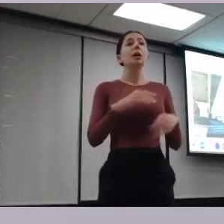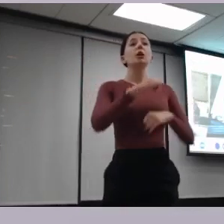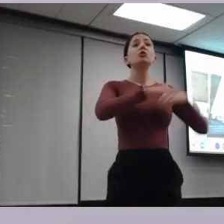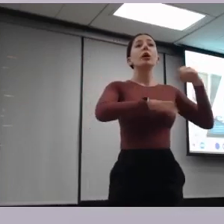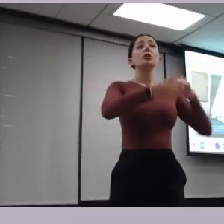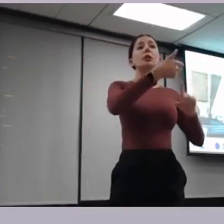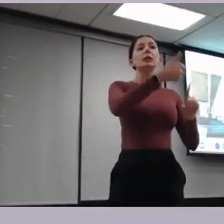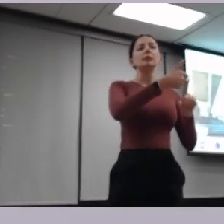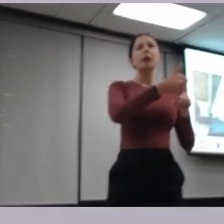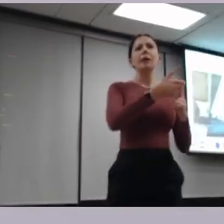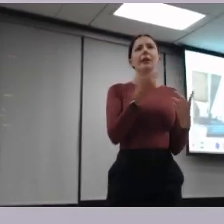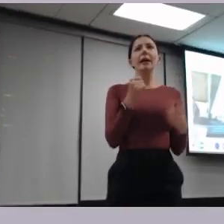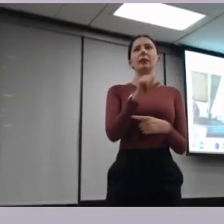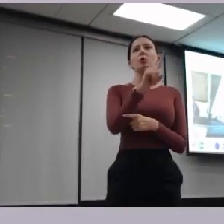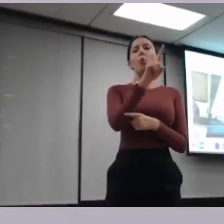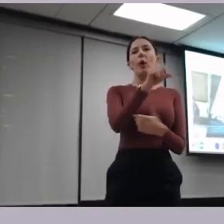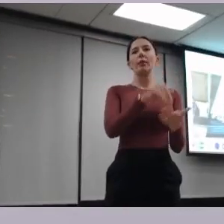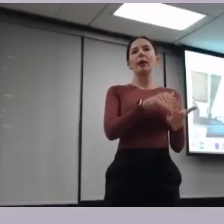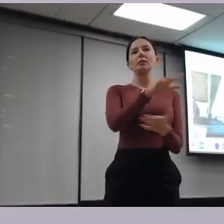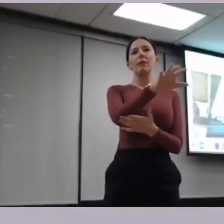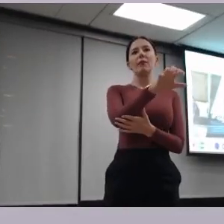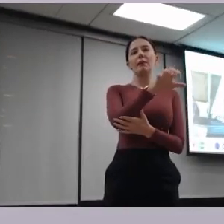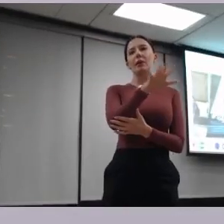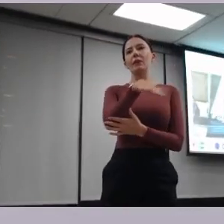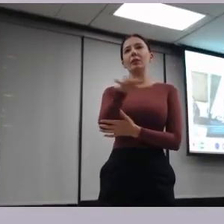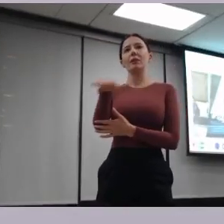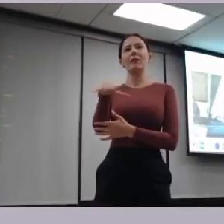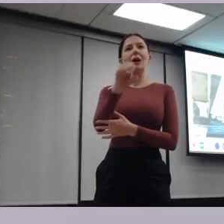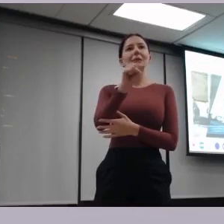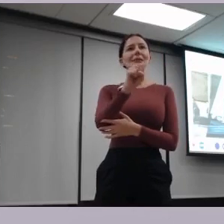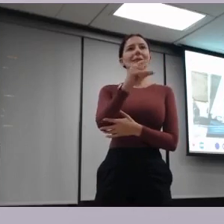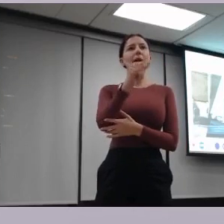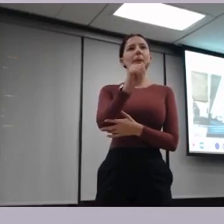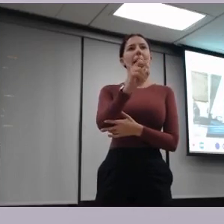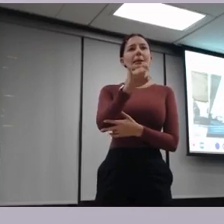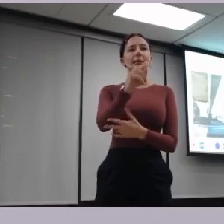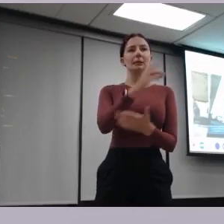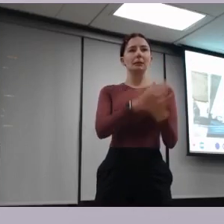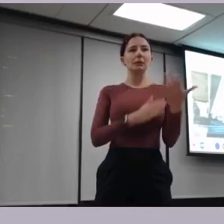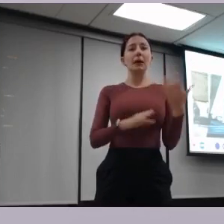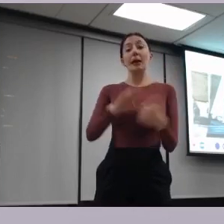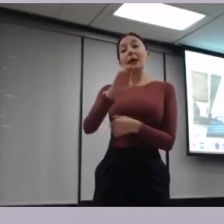of 1555 segments. The key songs, the columns